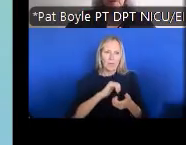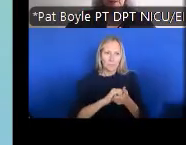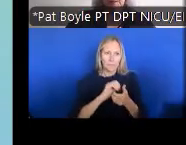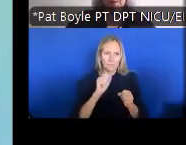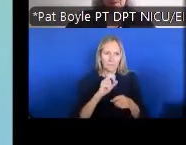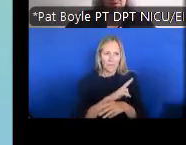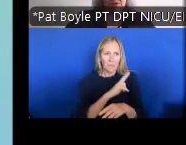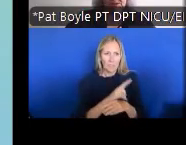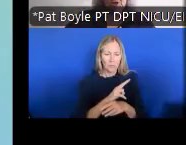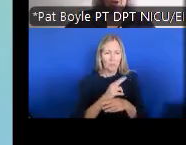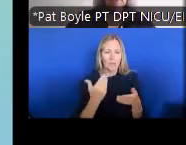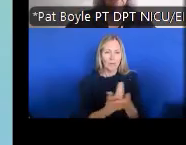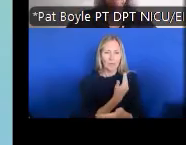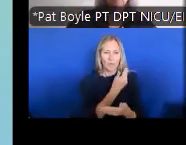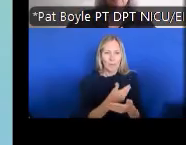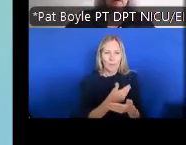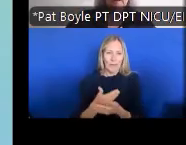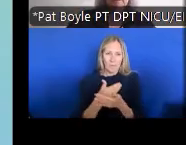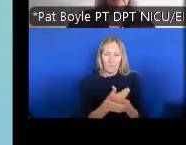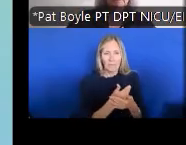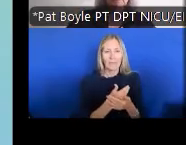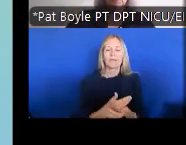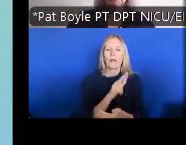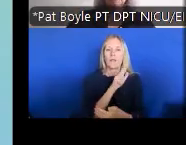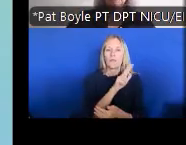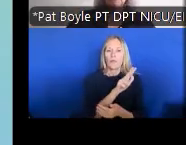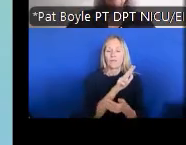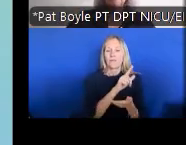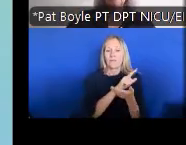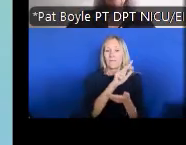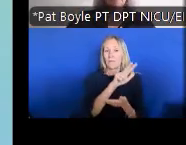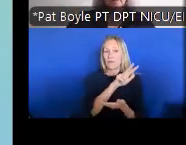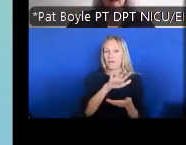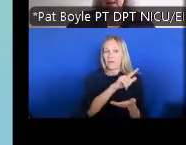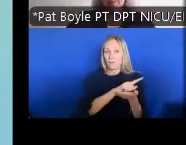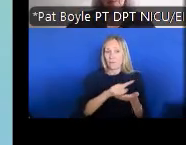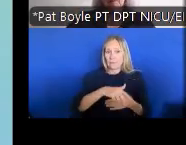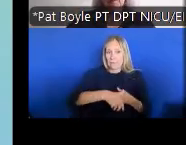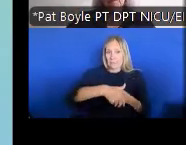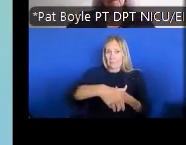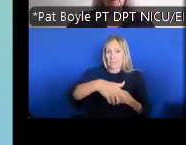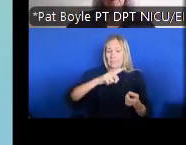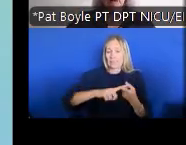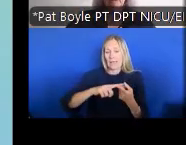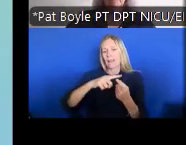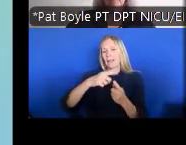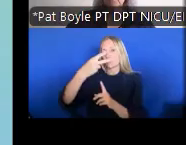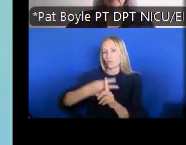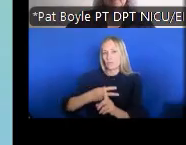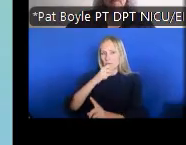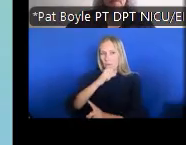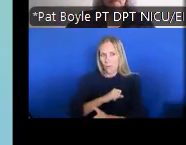weeks gestation until 12 months. It assumes that the infants are highly capable at birth. They already have nine months of